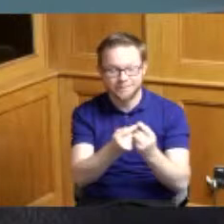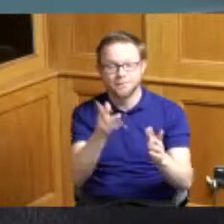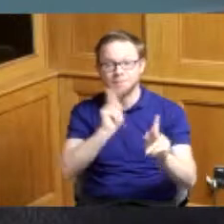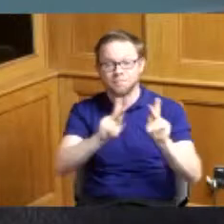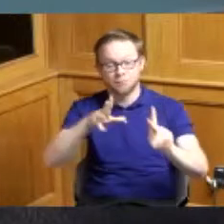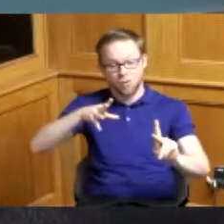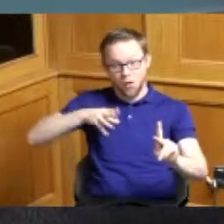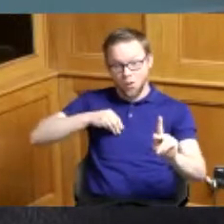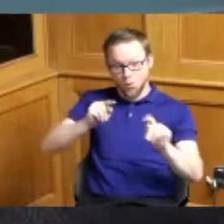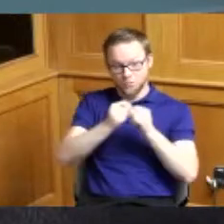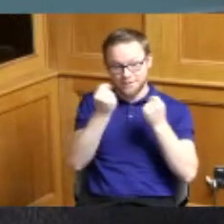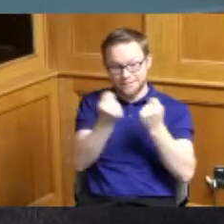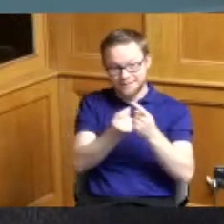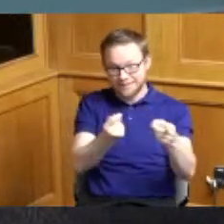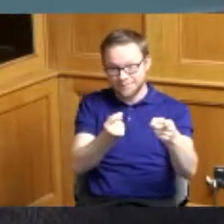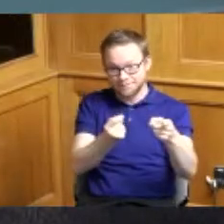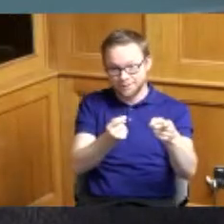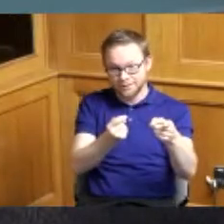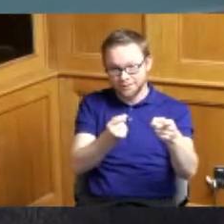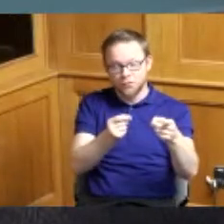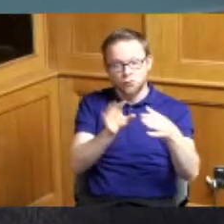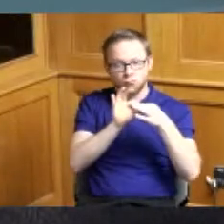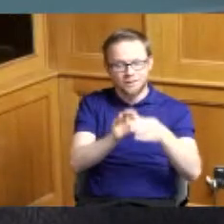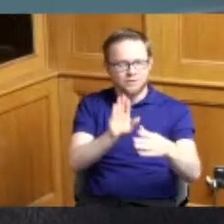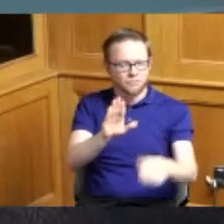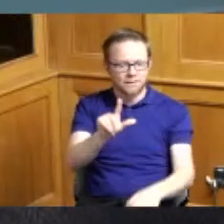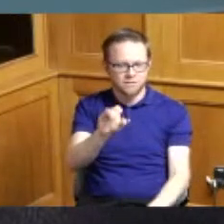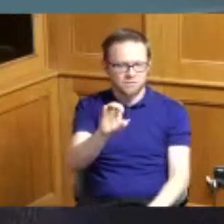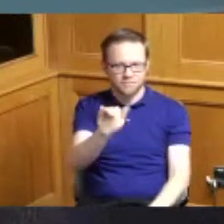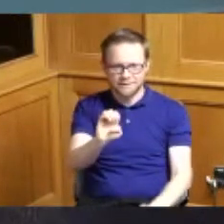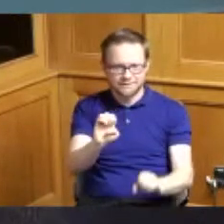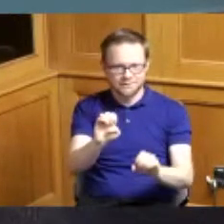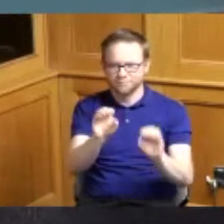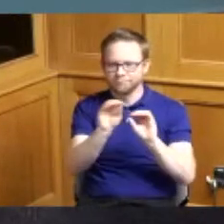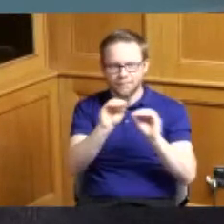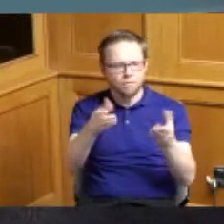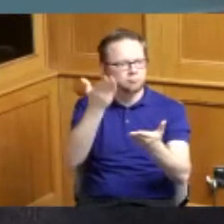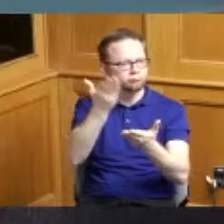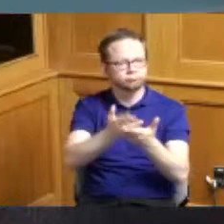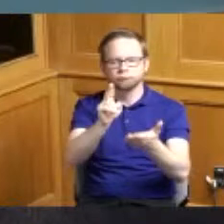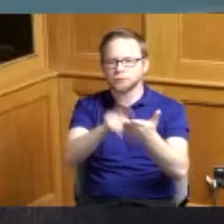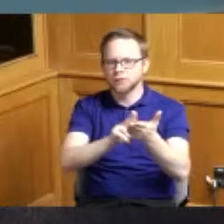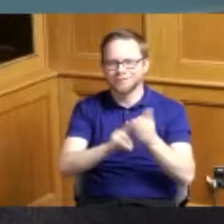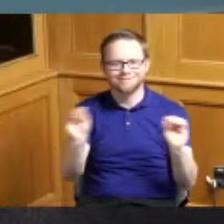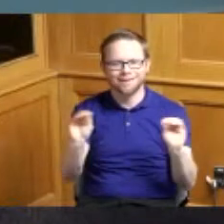as it relates to their lease and from my understanding and then working here a year